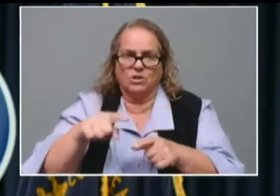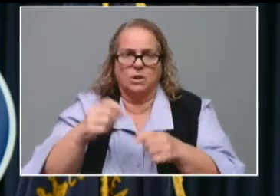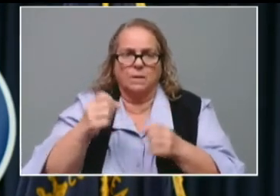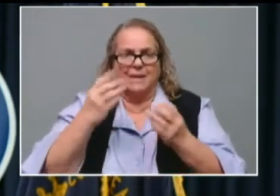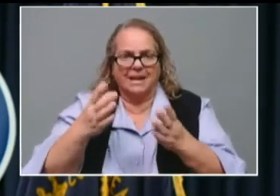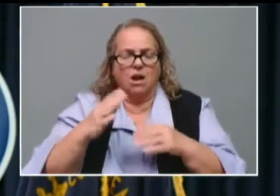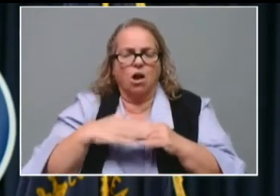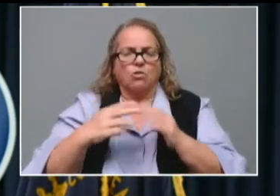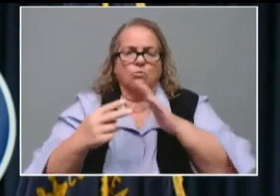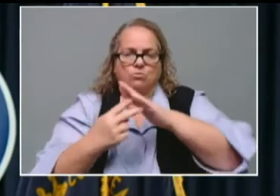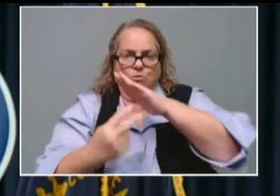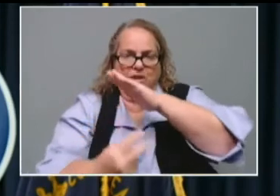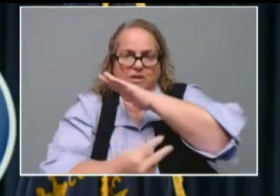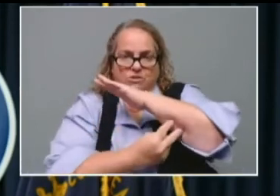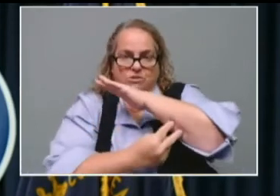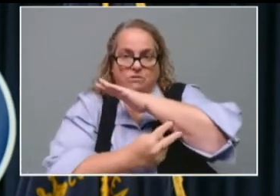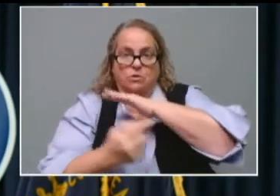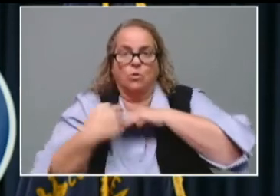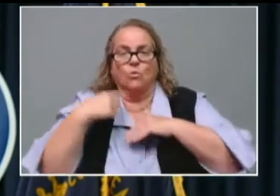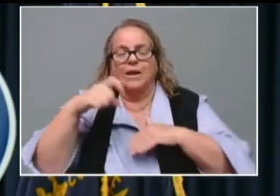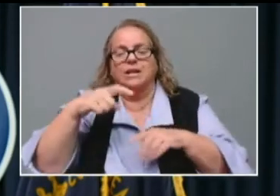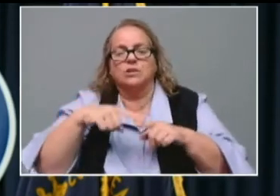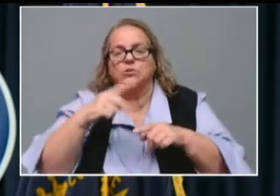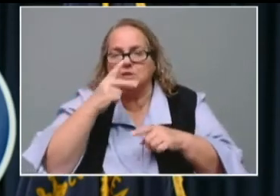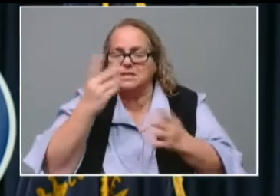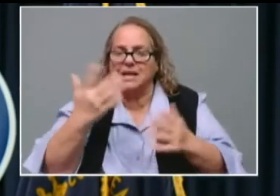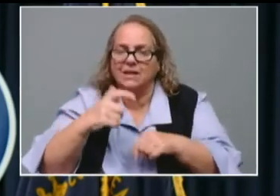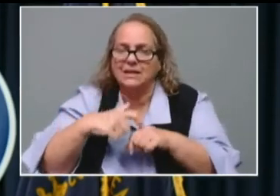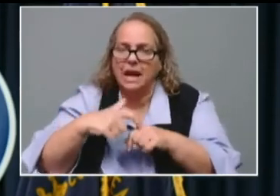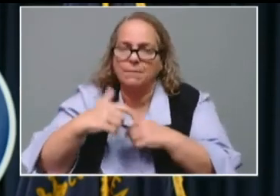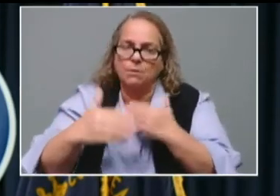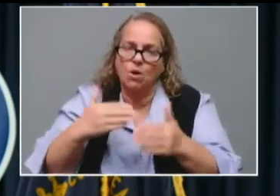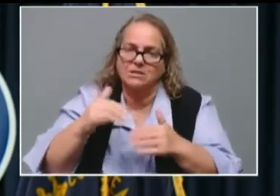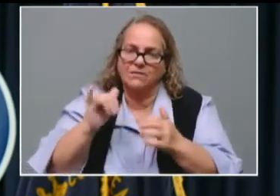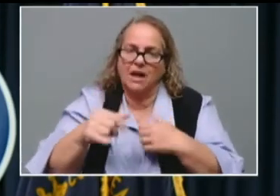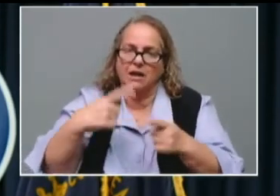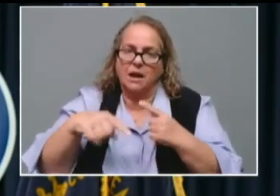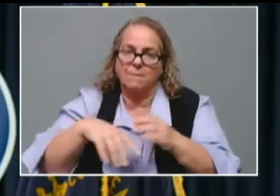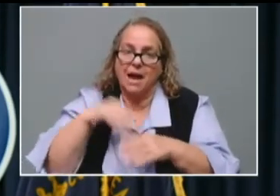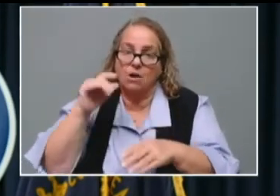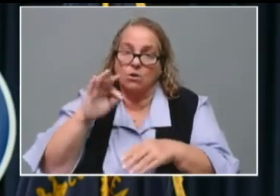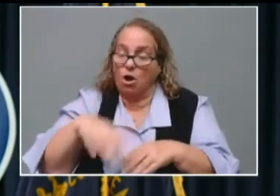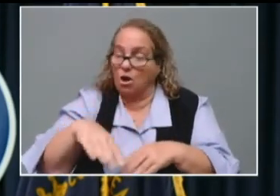to see the timing process that comes out on the application for the major